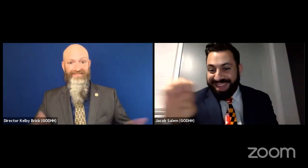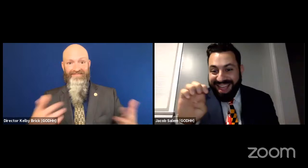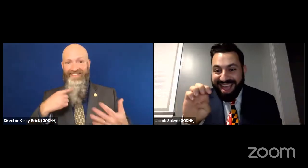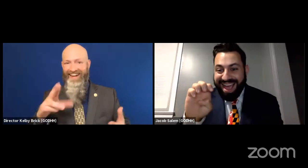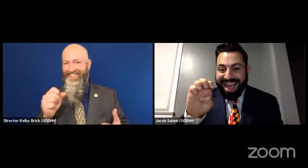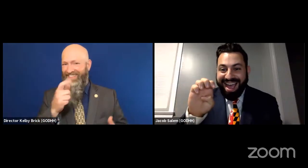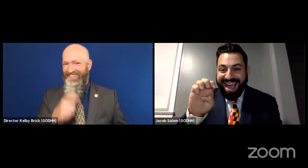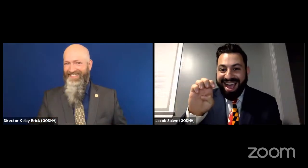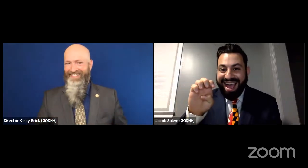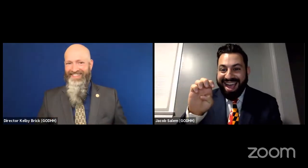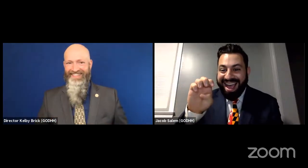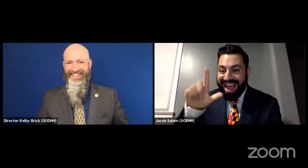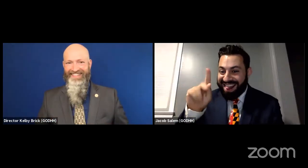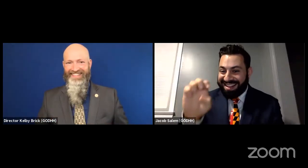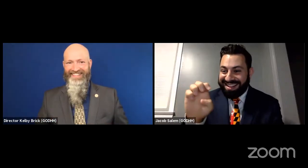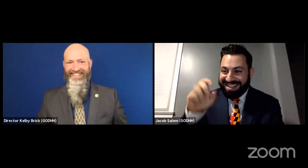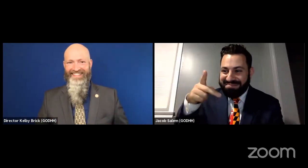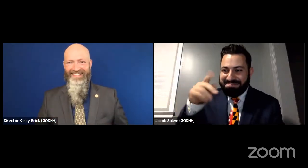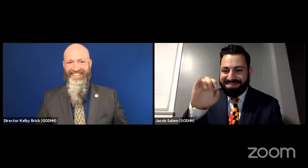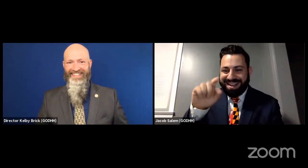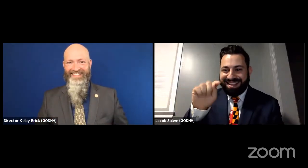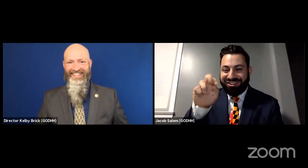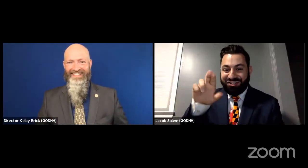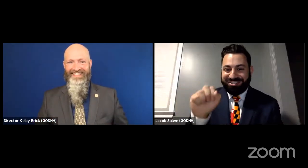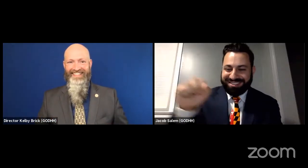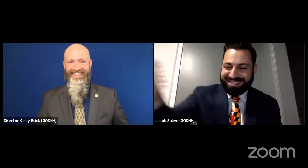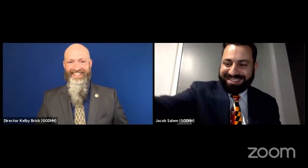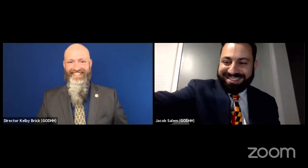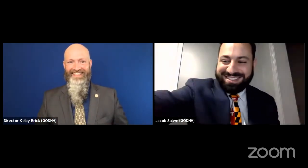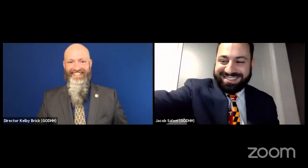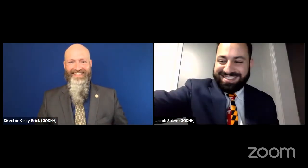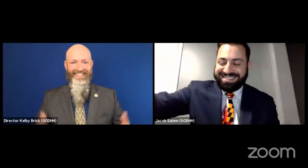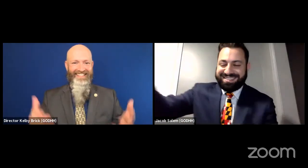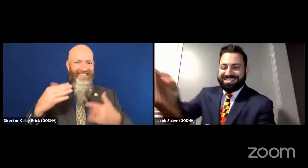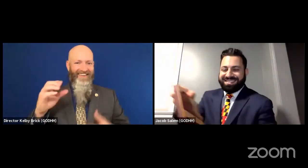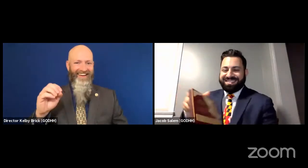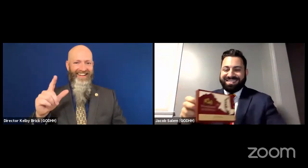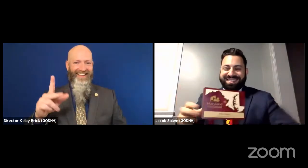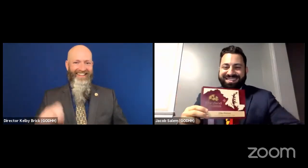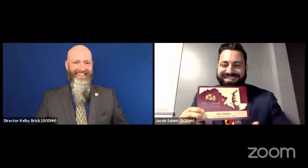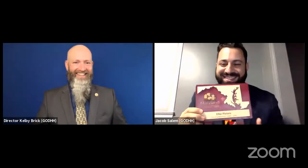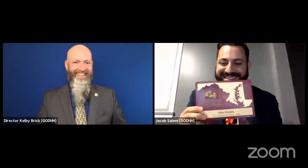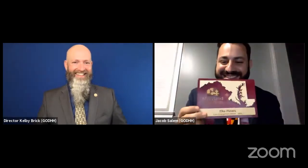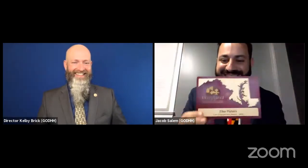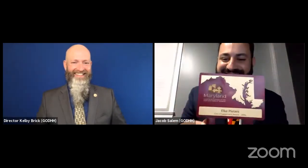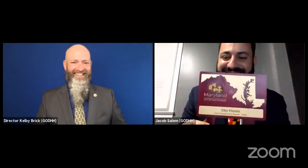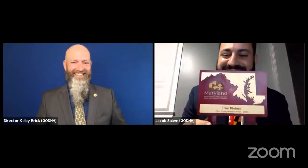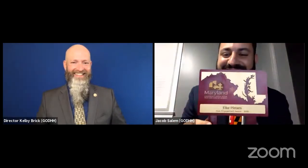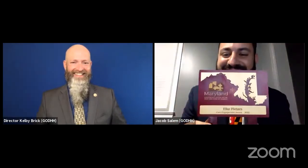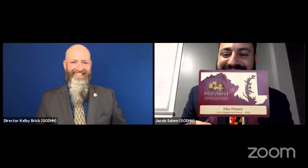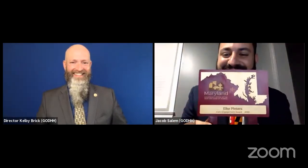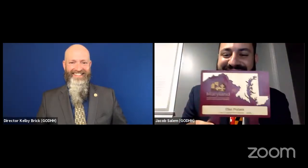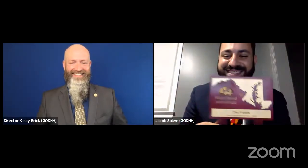it away. KELBY BRICK: Elke Pieters.